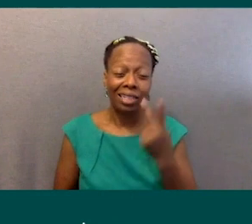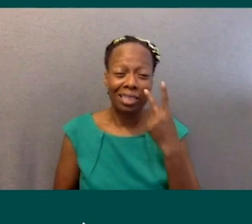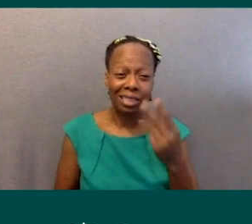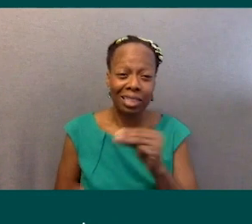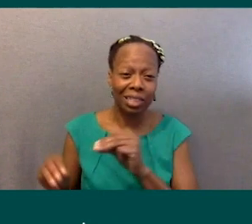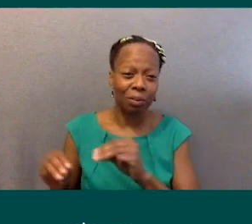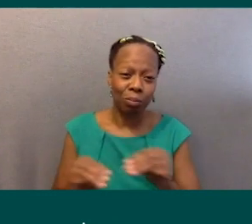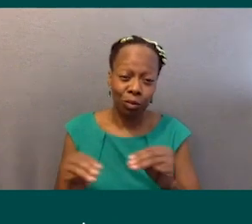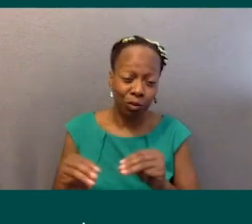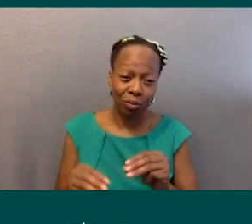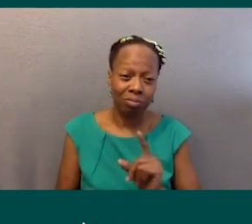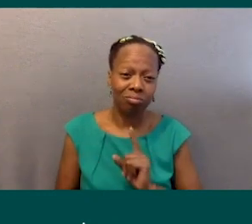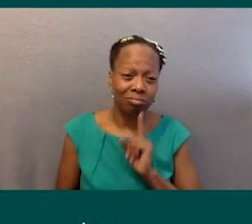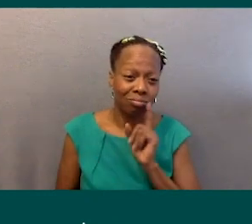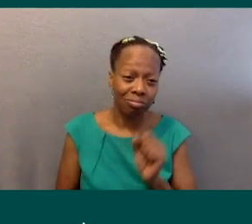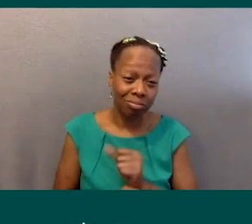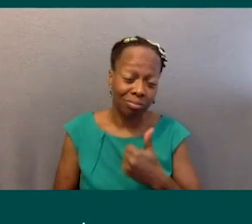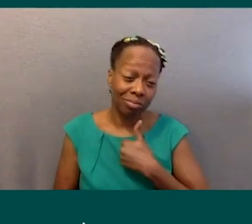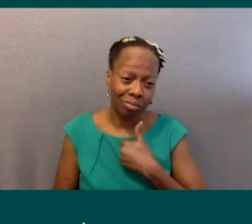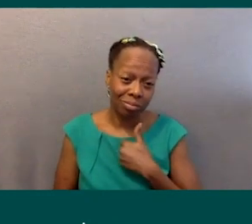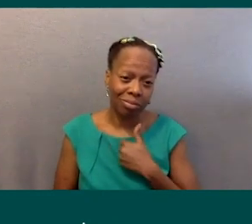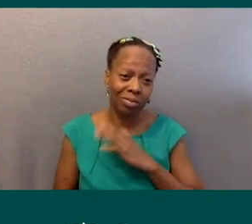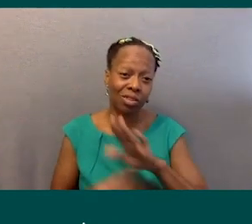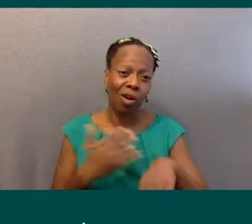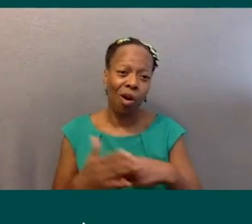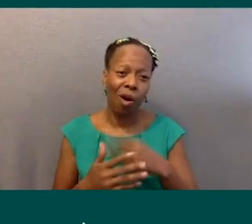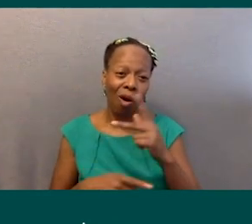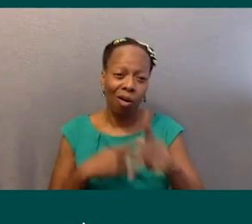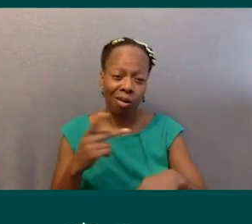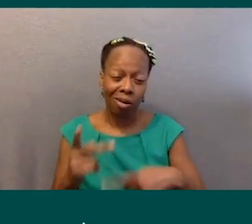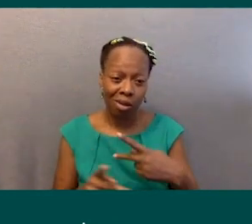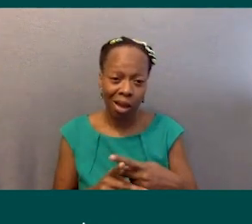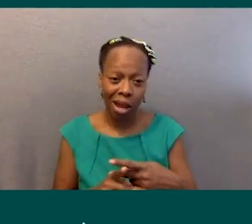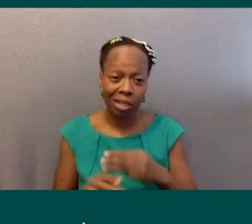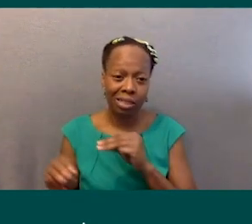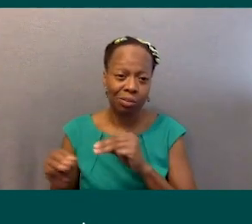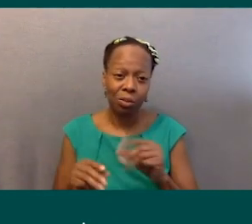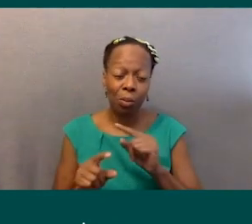what kind of movement that is, but when it is not constant,